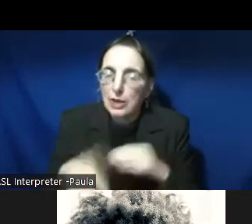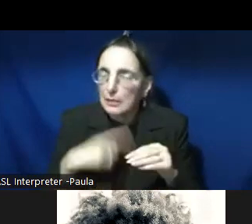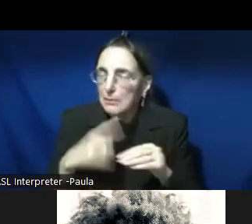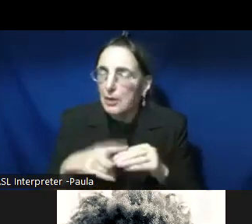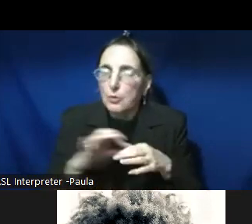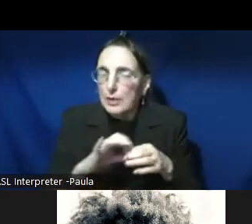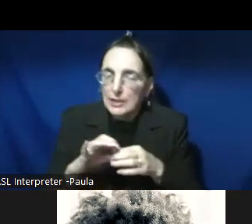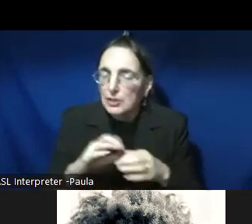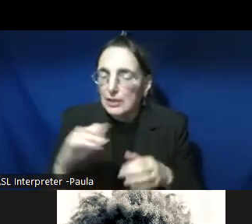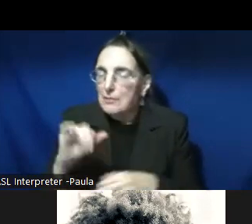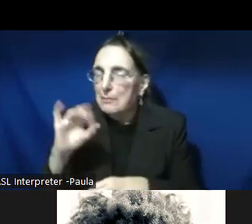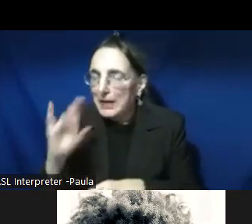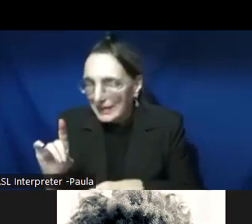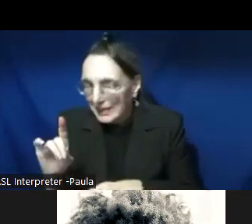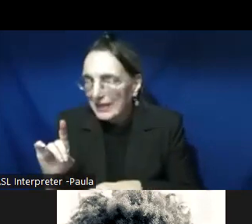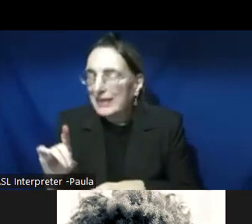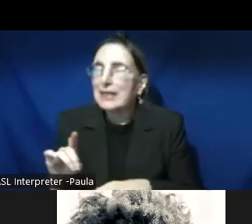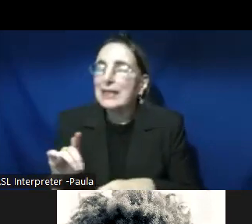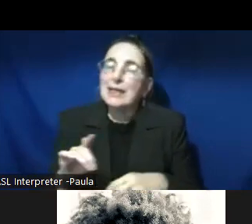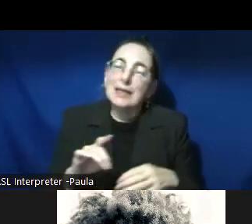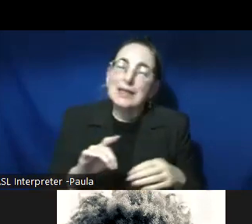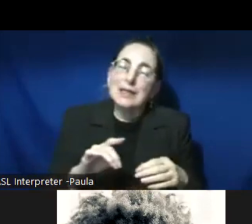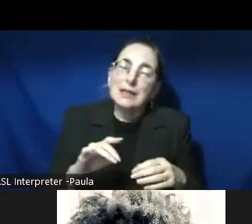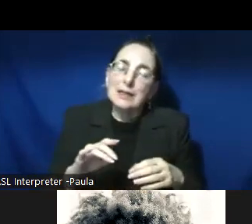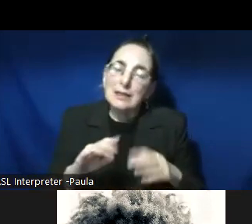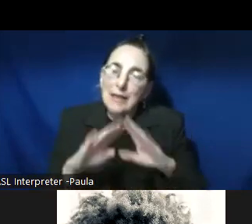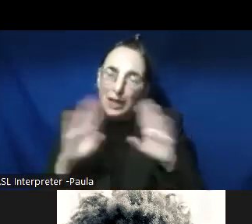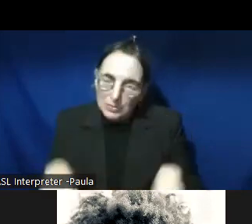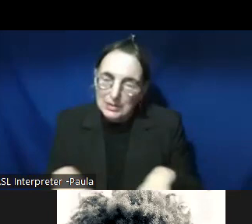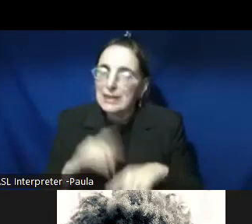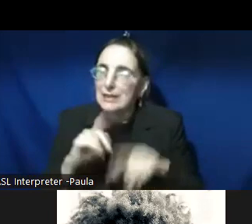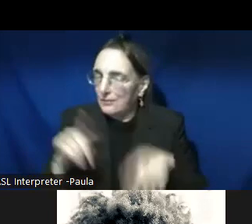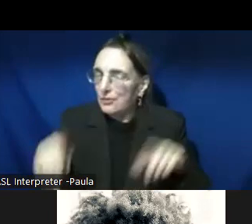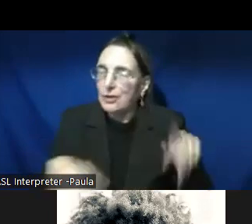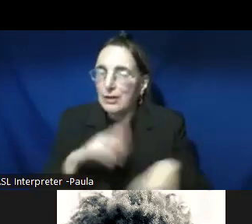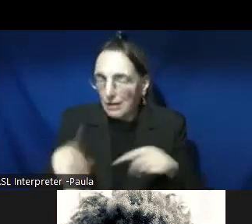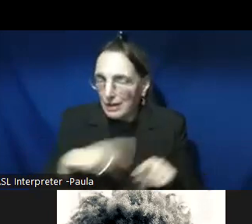related services in a variety of related types of housing and services, and part of the implementation assistance here